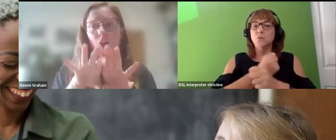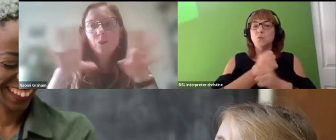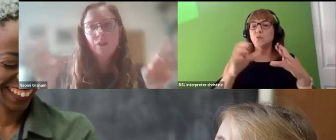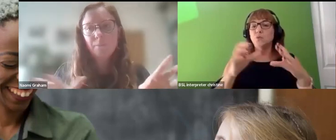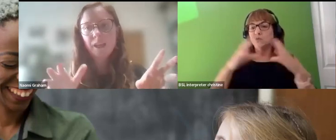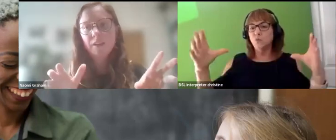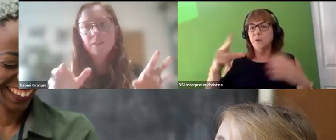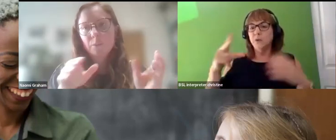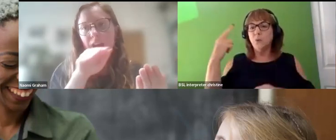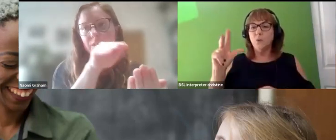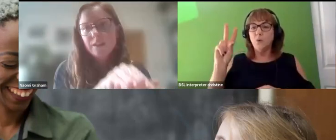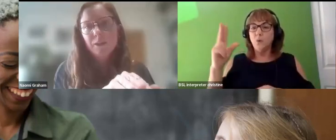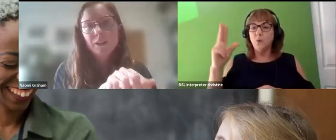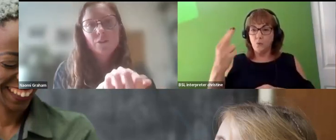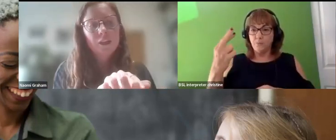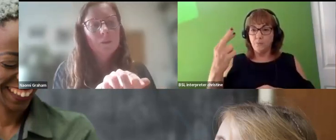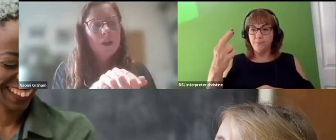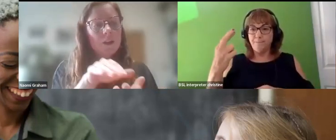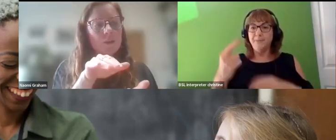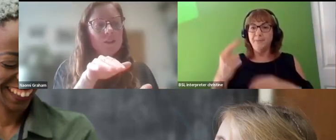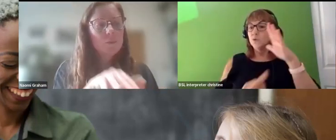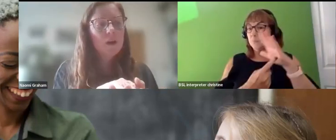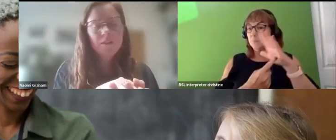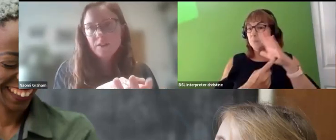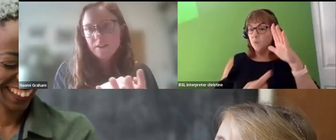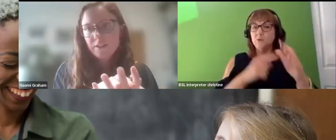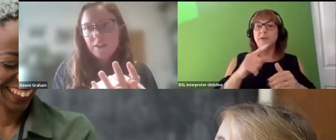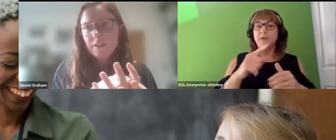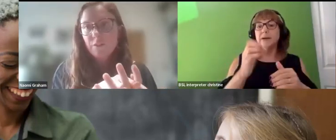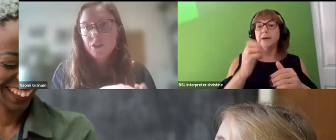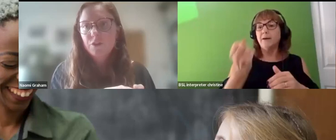for the whole family. So we have a siblings group which is for brothers and sisters of